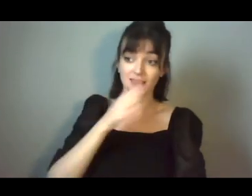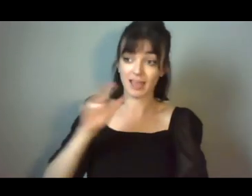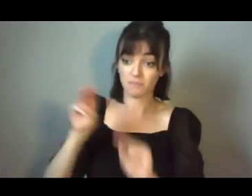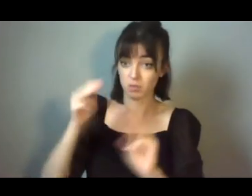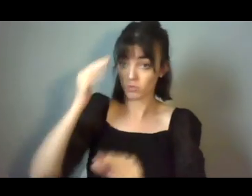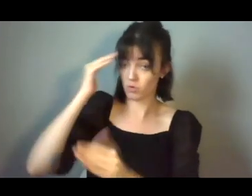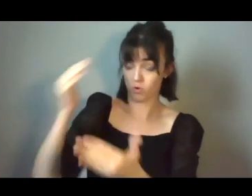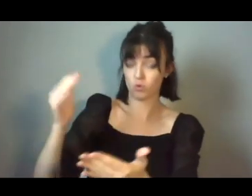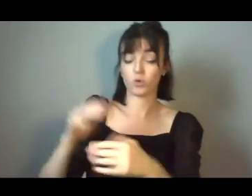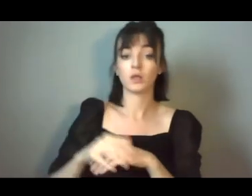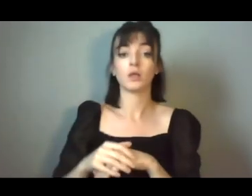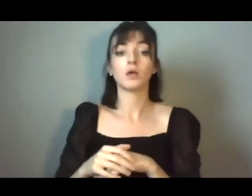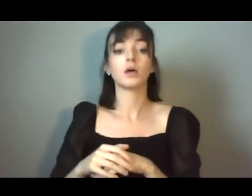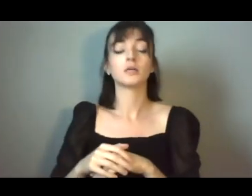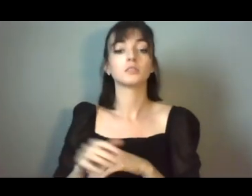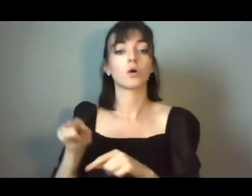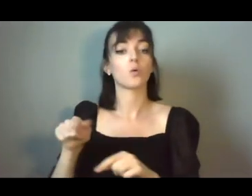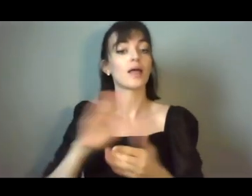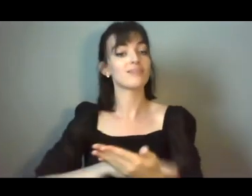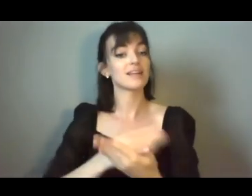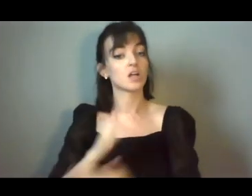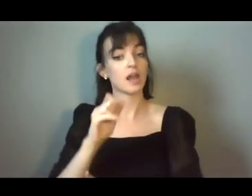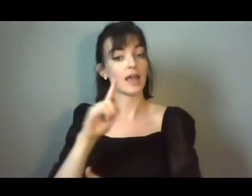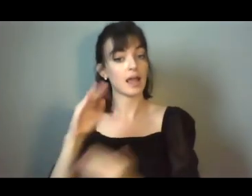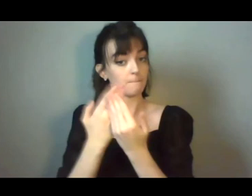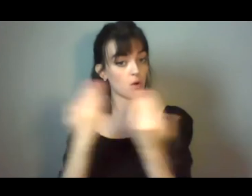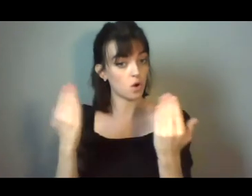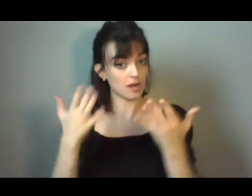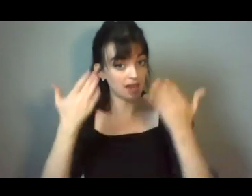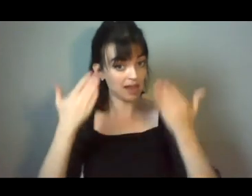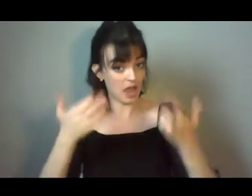The legal aid board is now represented on the interdepartmental steering group. So there is